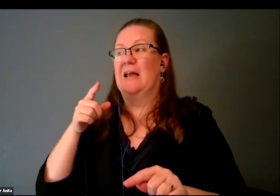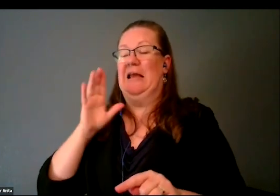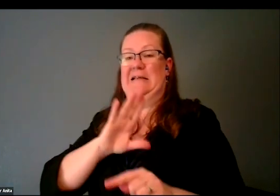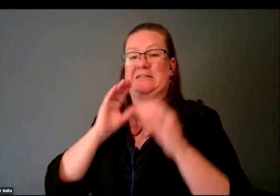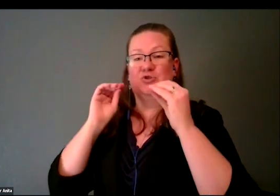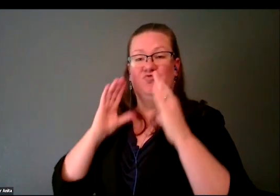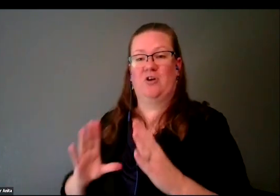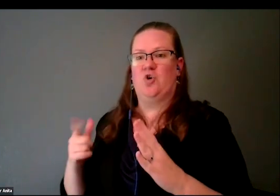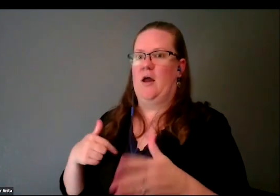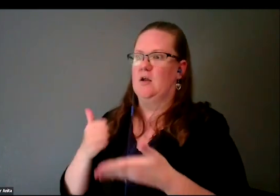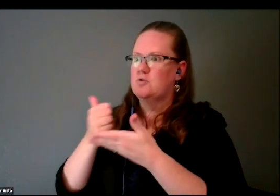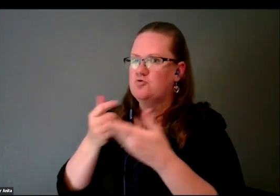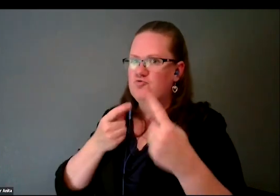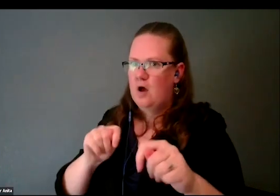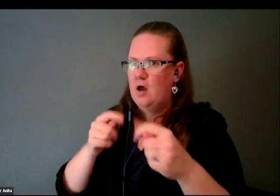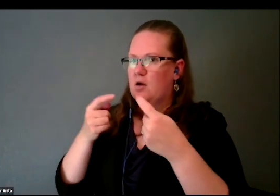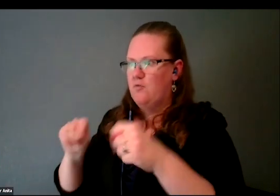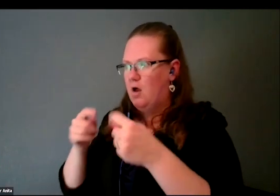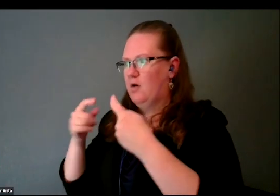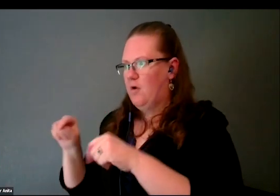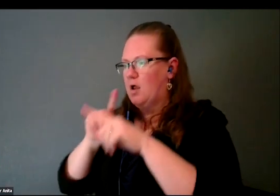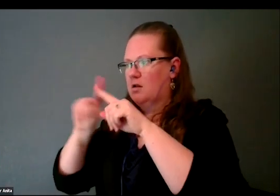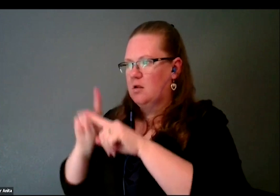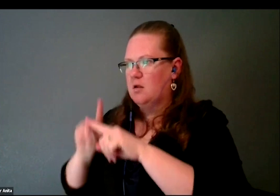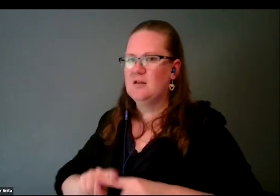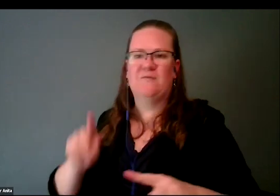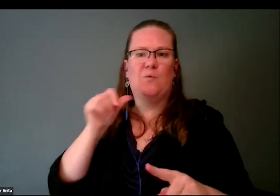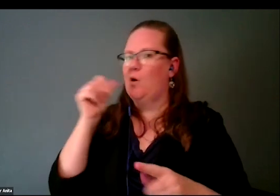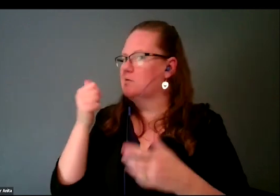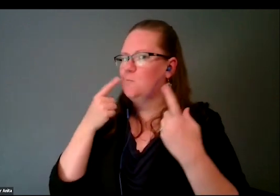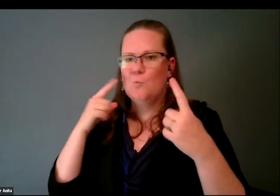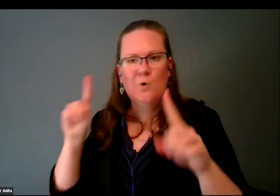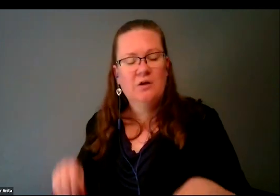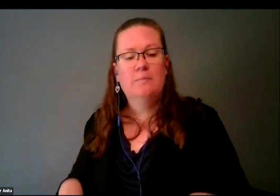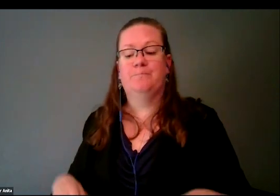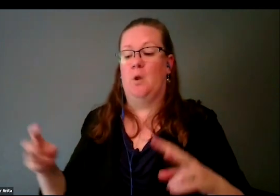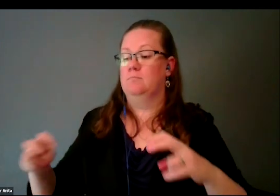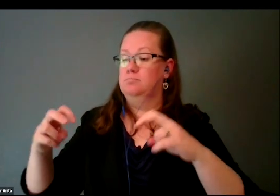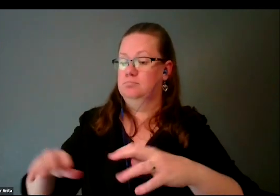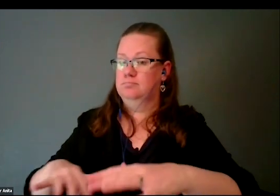and it wasn't sticking. When we sat down with this map, it seemed like a lot of it clicked for him.